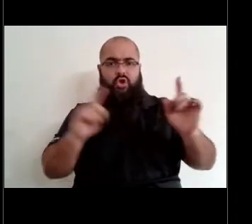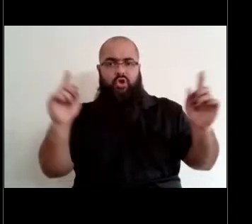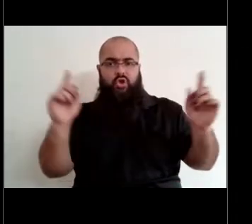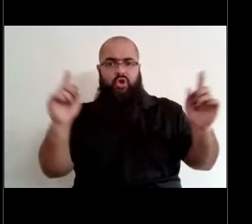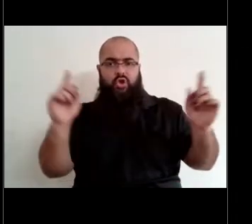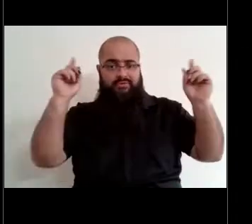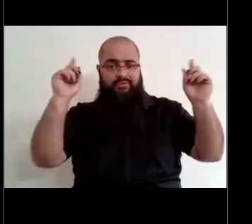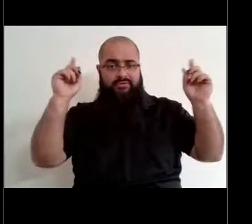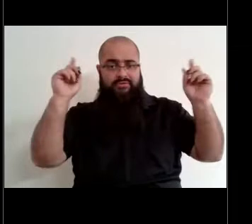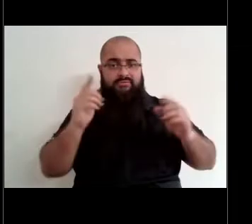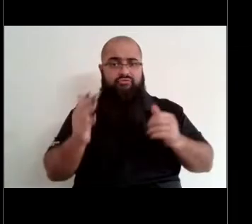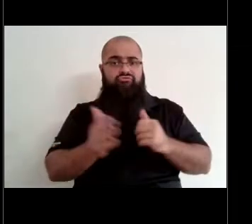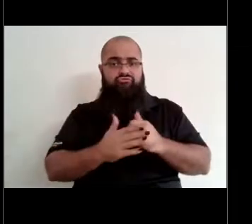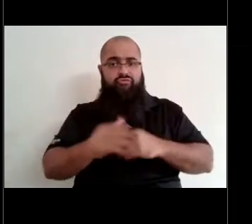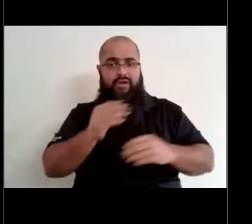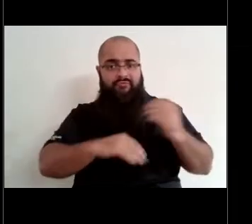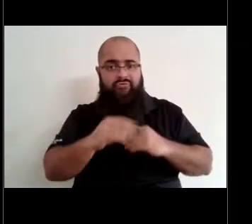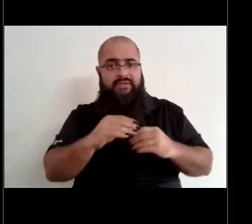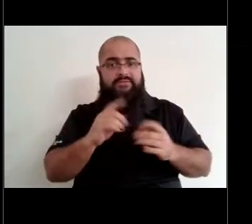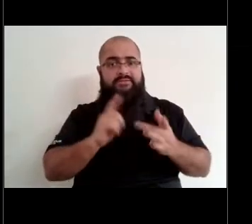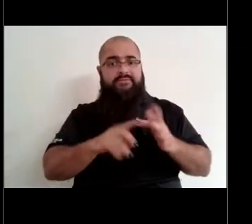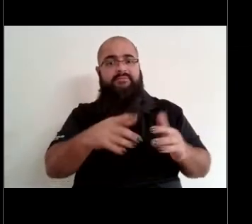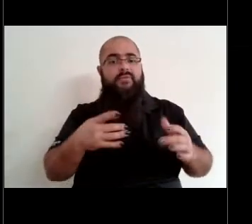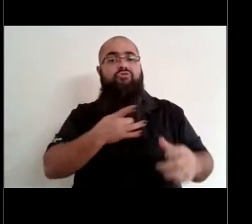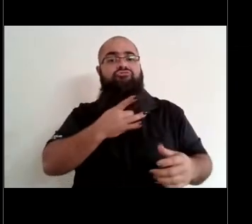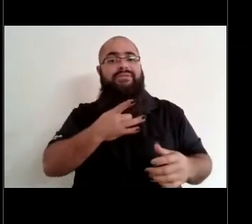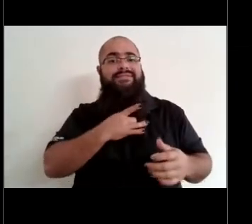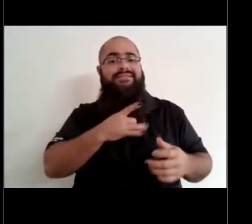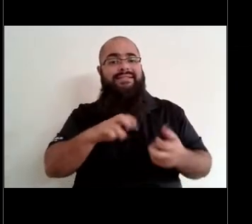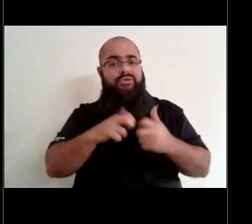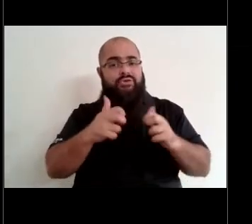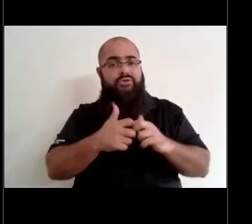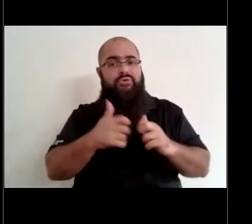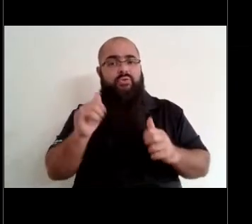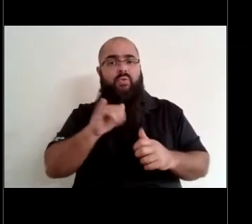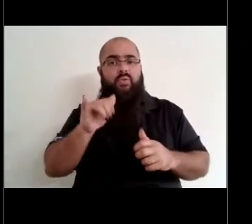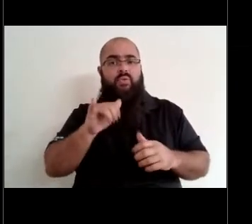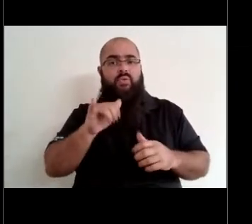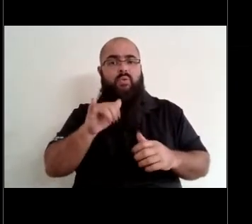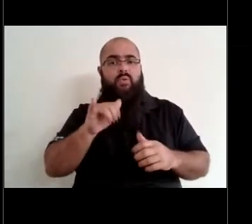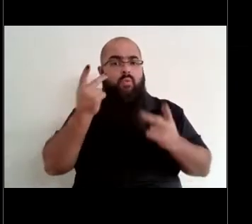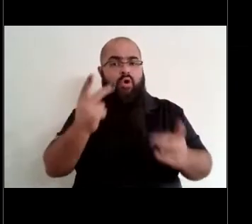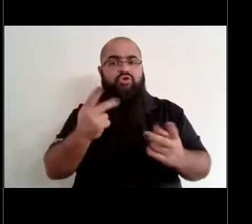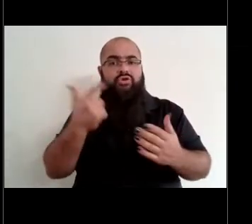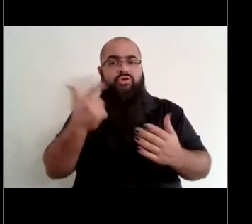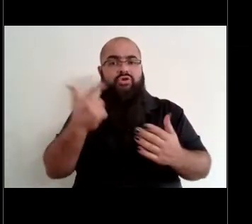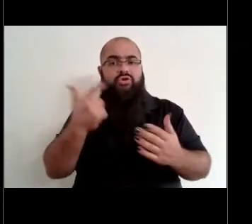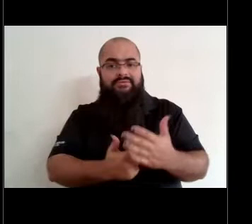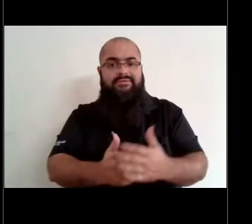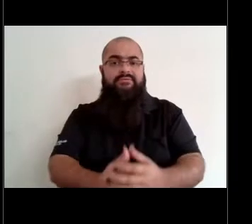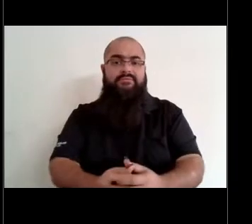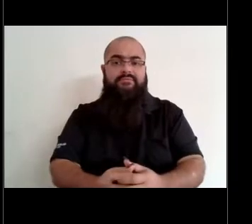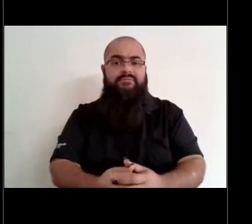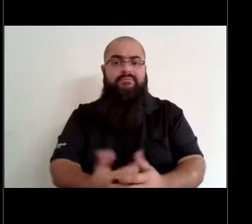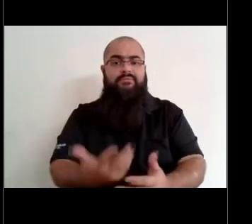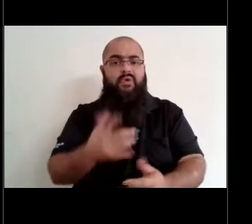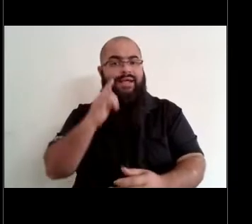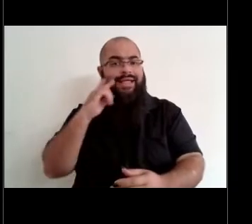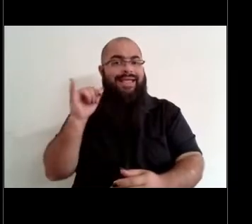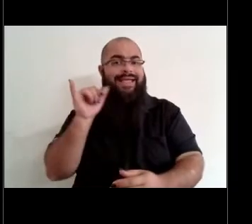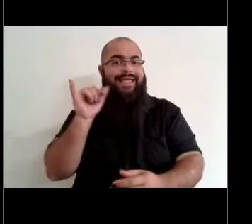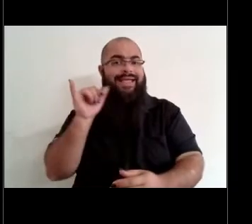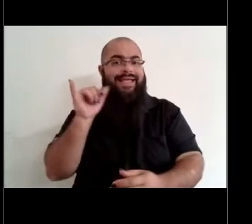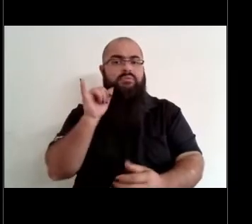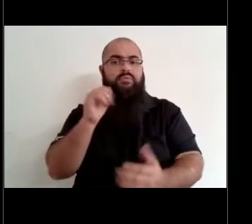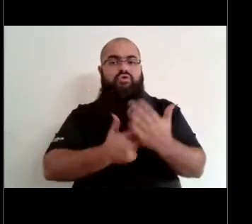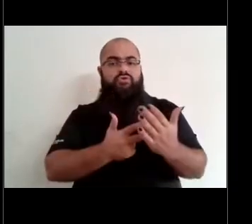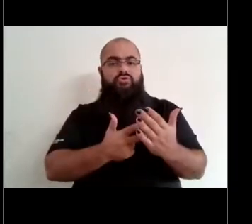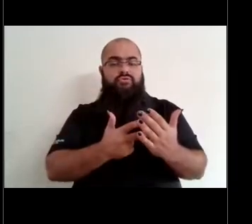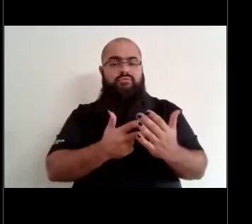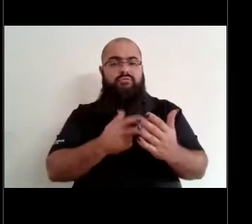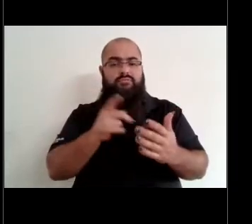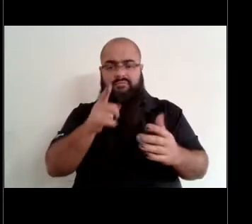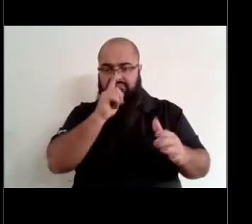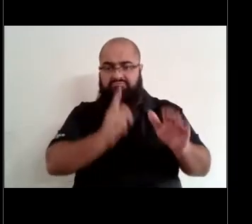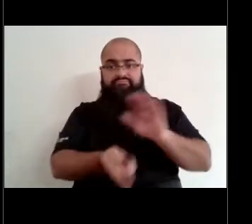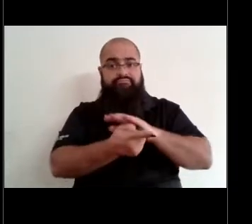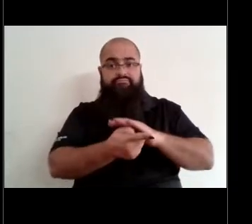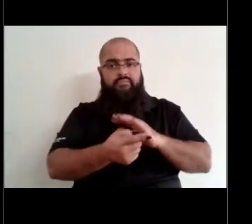or asking them to engage in the process with us so we can try and resolve these matters